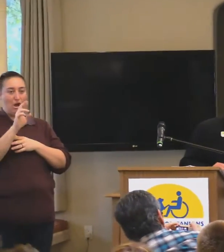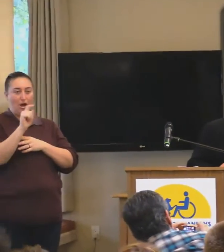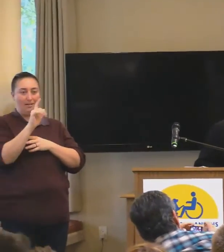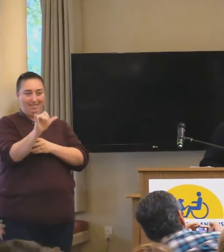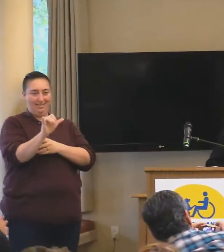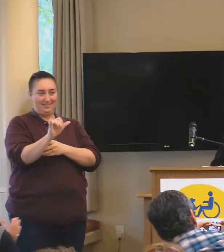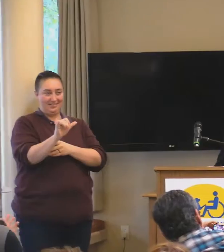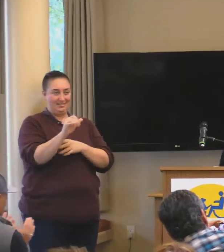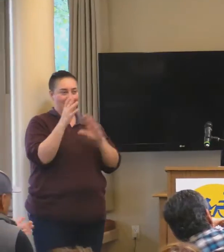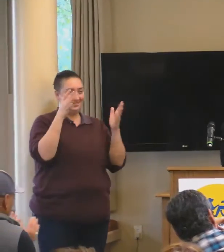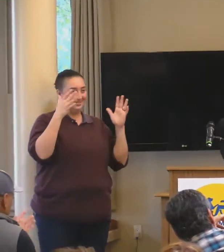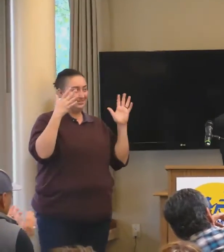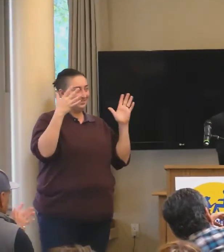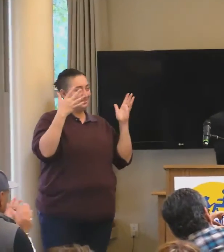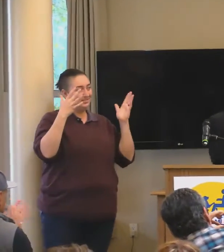Congratulations, Penni and heartly.